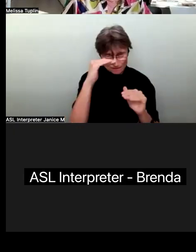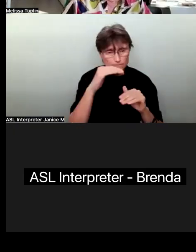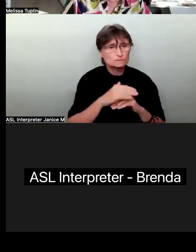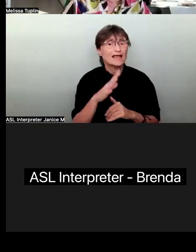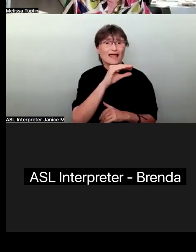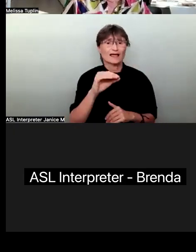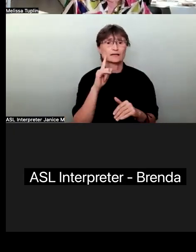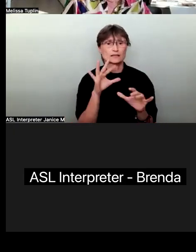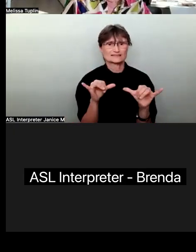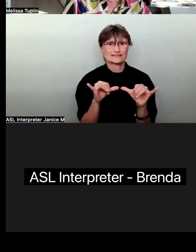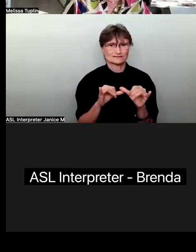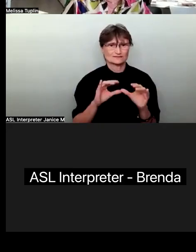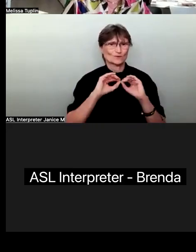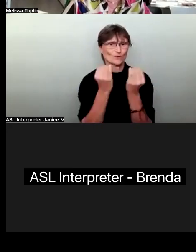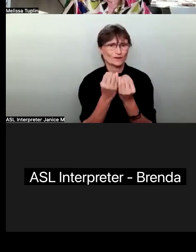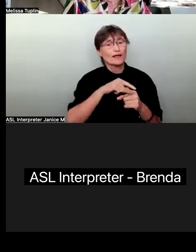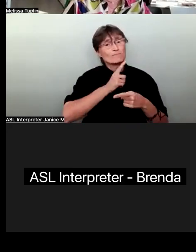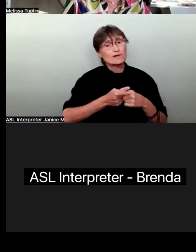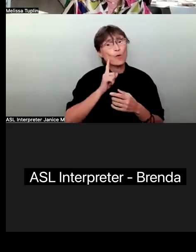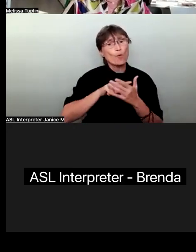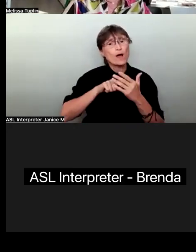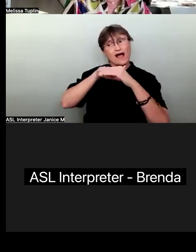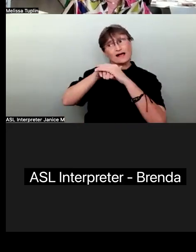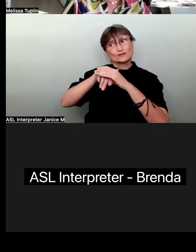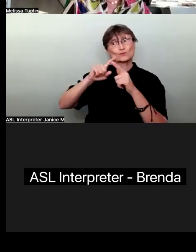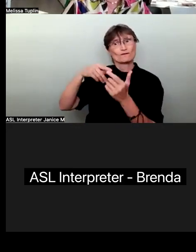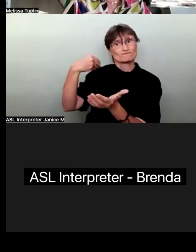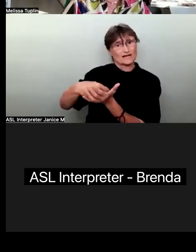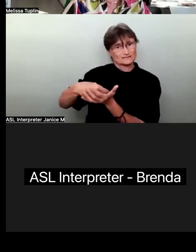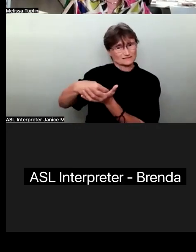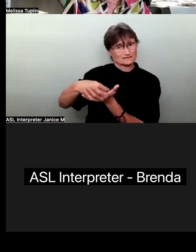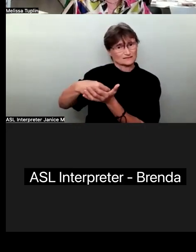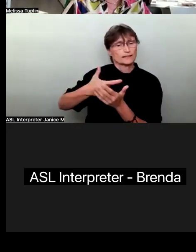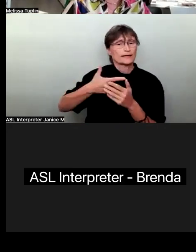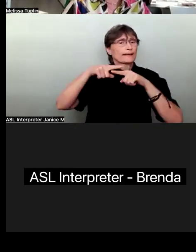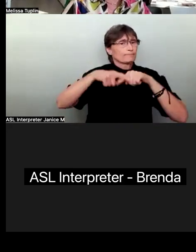access to funding amounts often depended more on when an organization happened to enter the